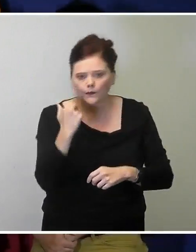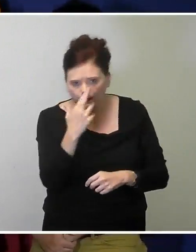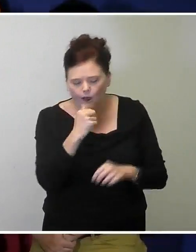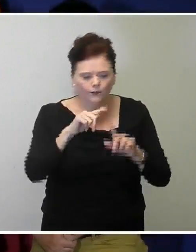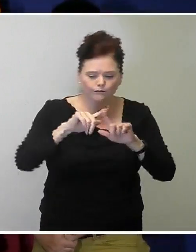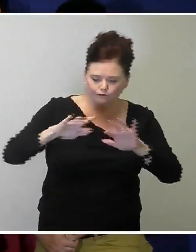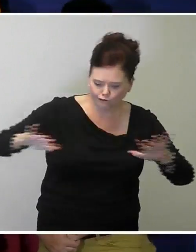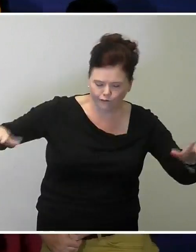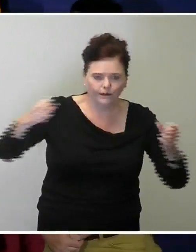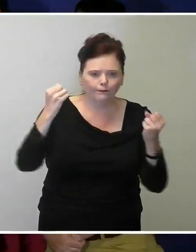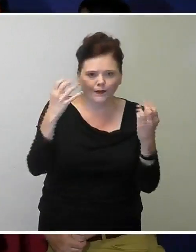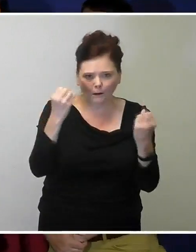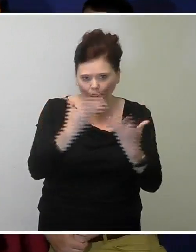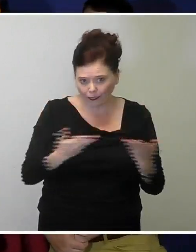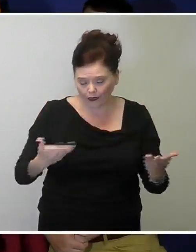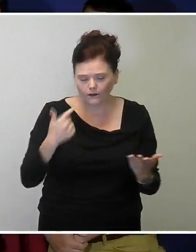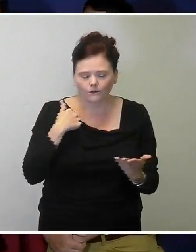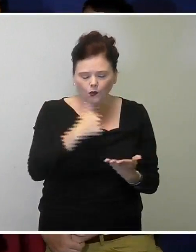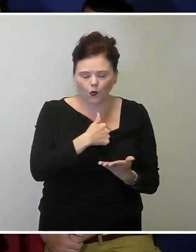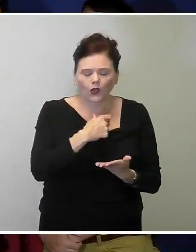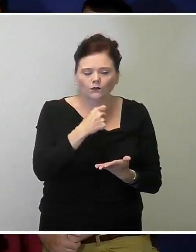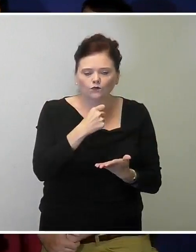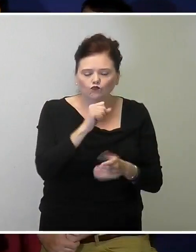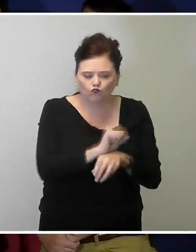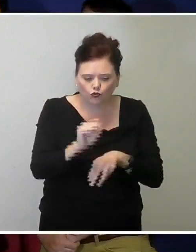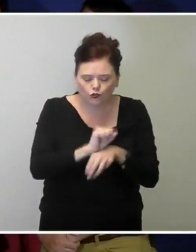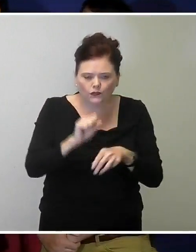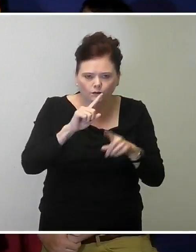A LOT OF THINGS IN MISSISSIPPI INCLUDING HOSPITALS AND WATER AND RESTAURANTS.